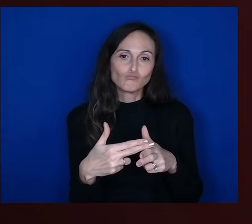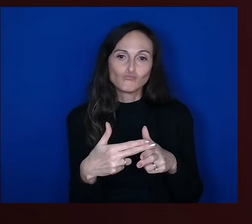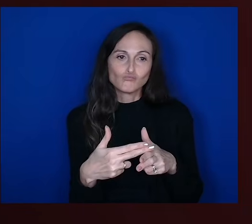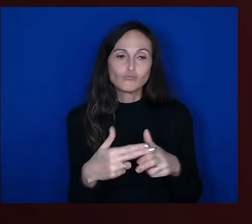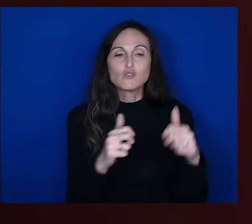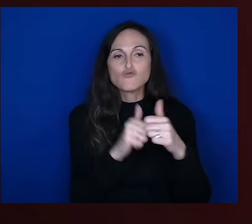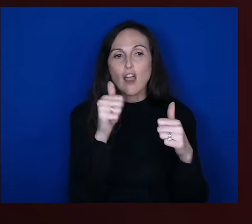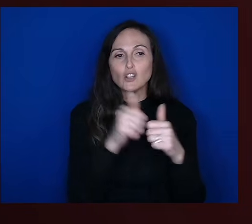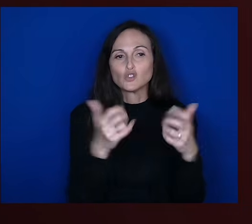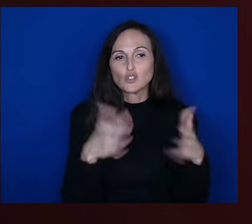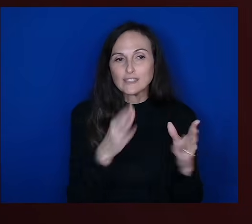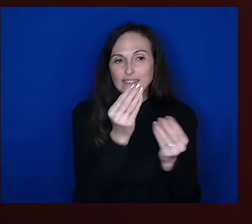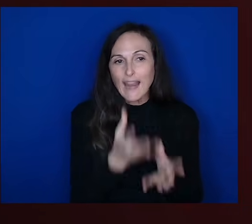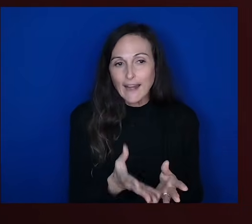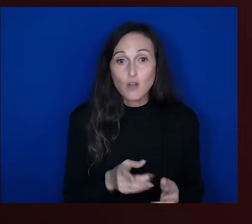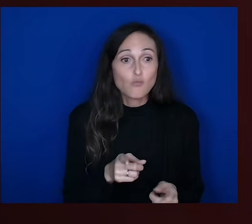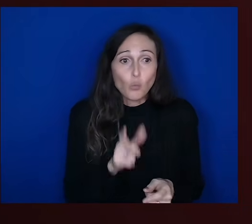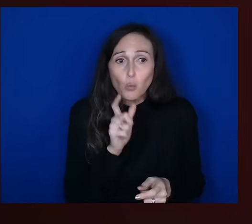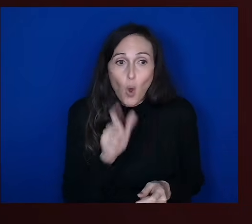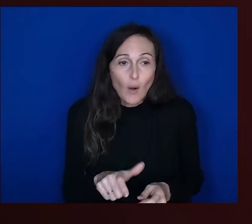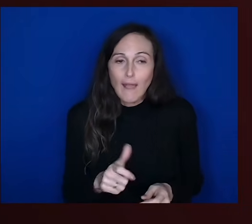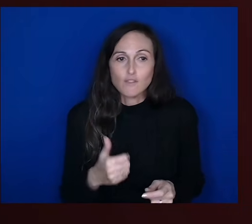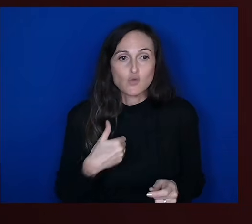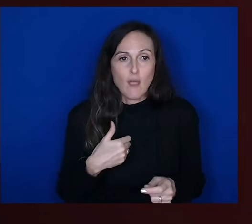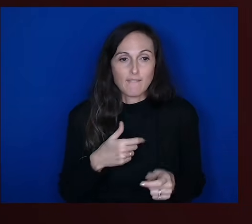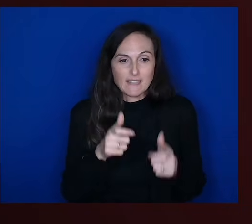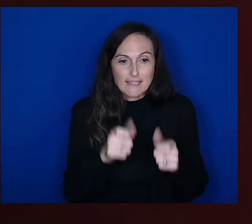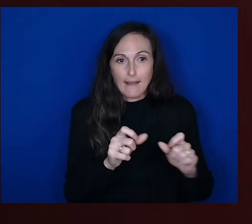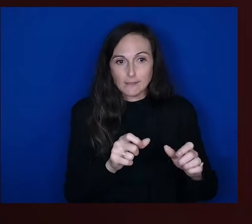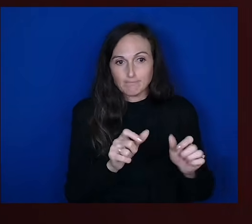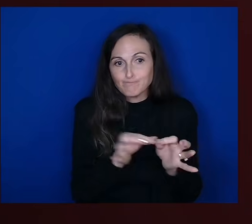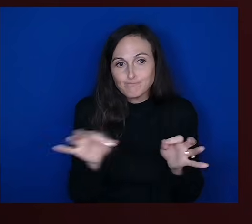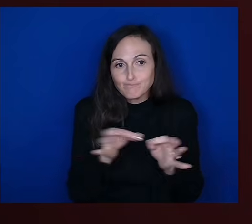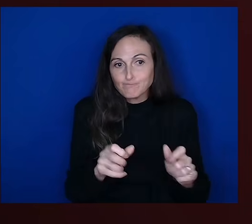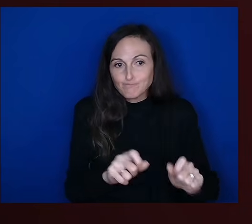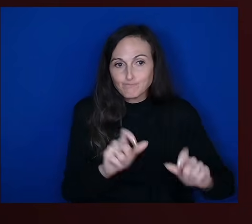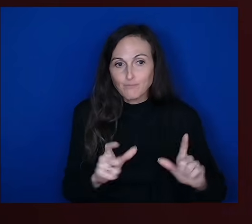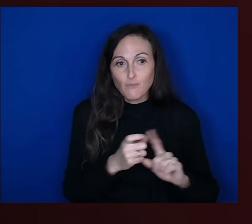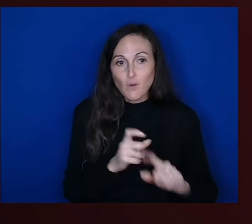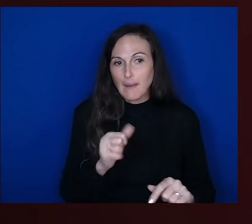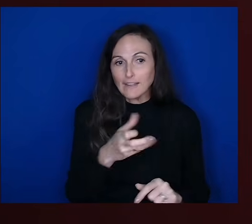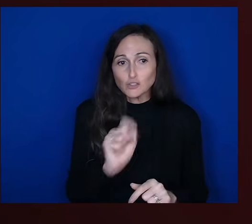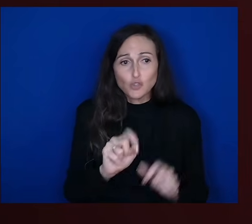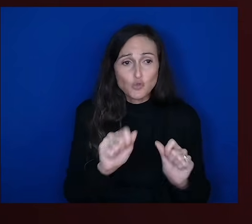So, you don't have to just get text back from the agent, you can actually get a structured data response,